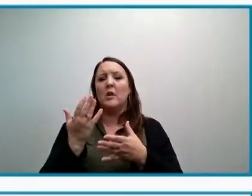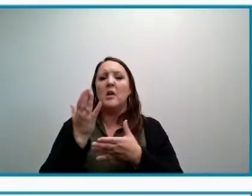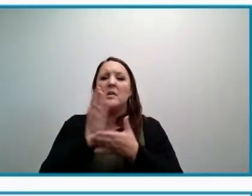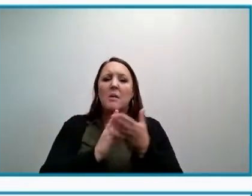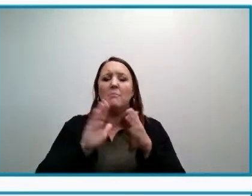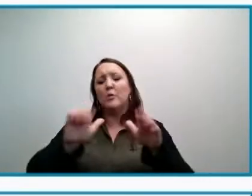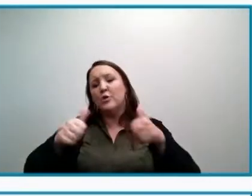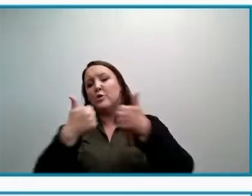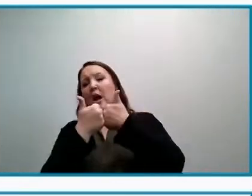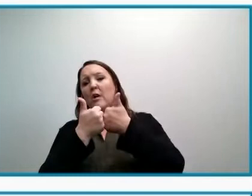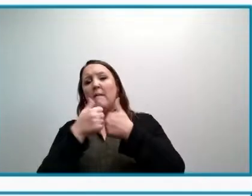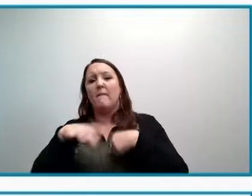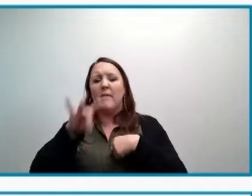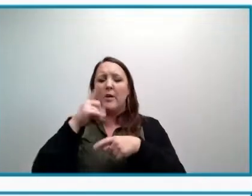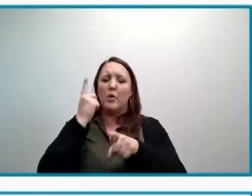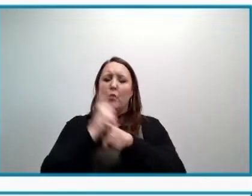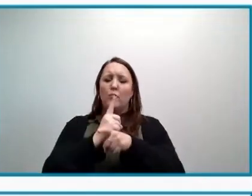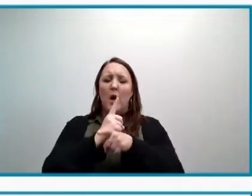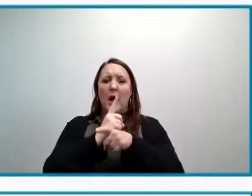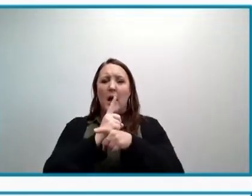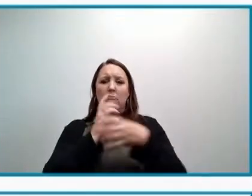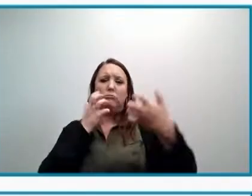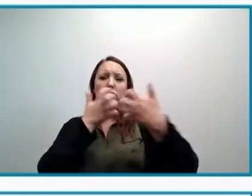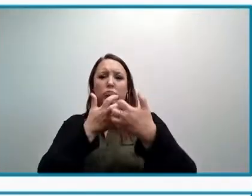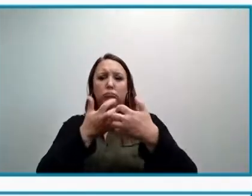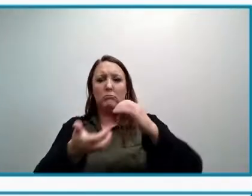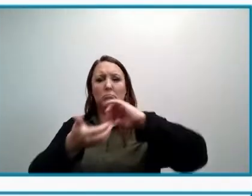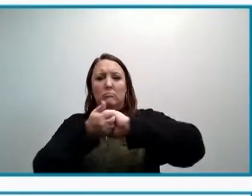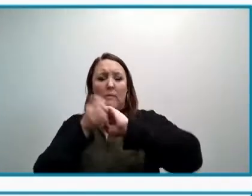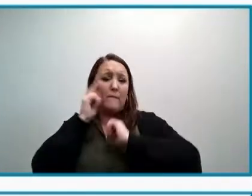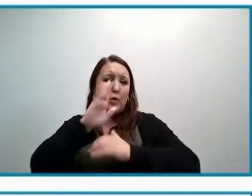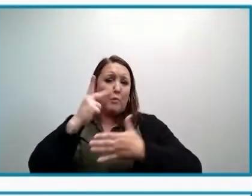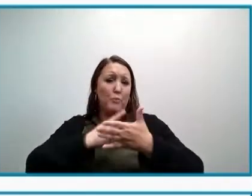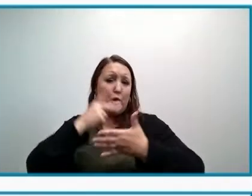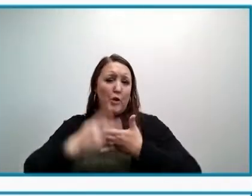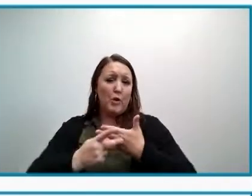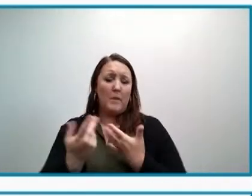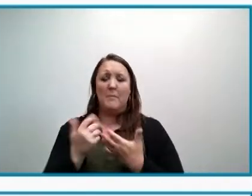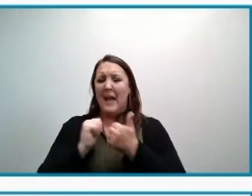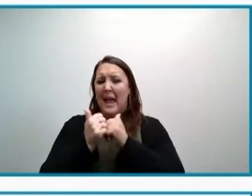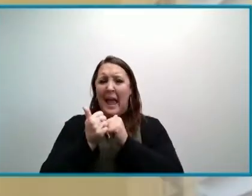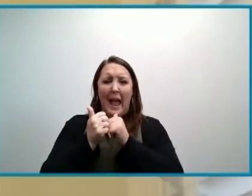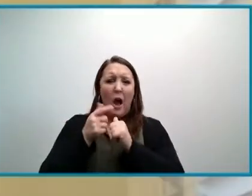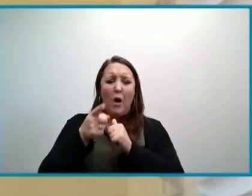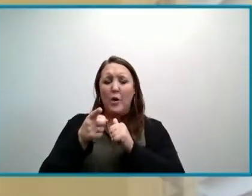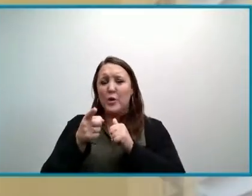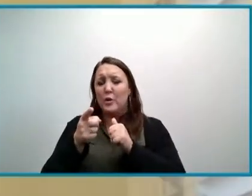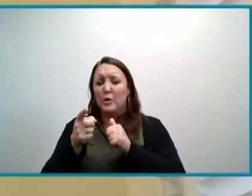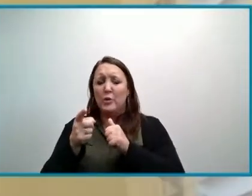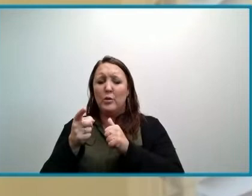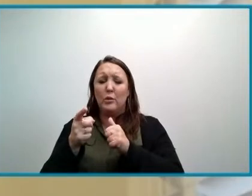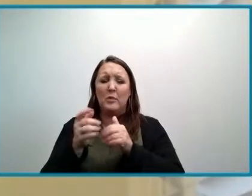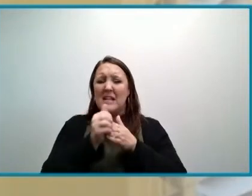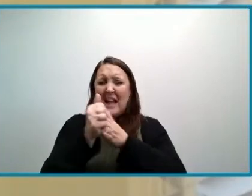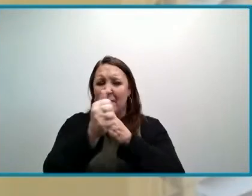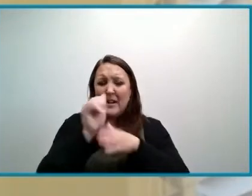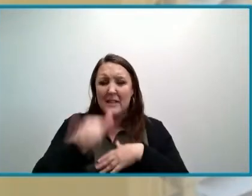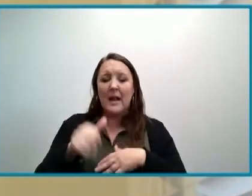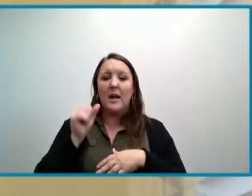the right partner for your programs and how you mitigate those. Because I think a lot of people might hear, Yes, I would love to do this,